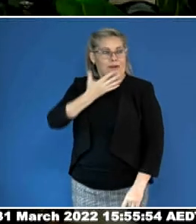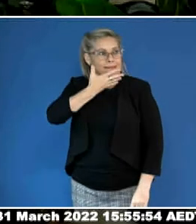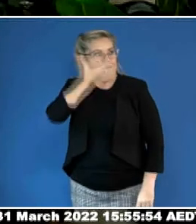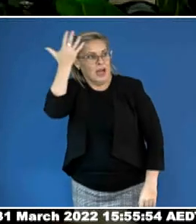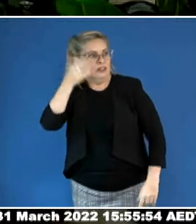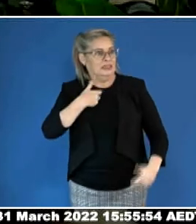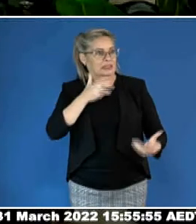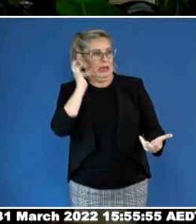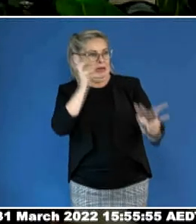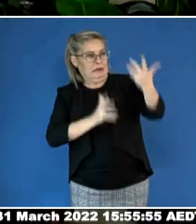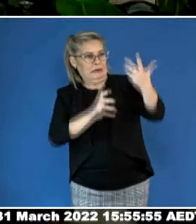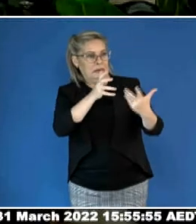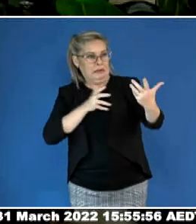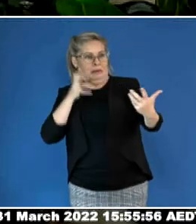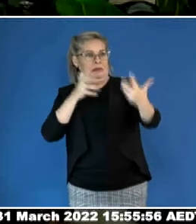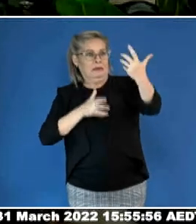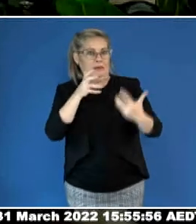I want to share a quote that illustrates this point perfectly: